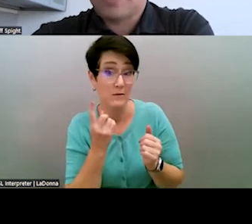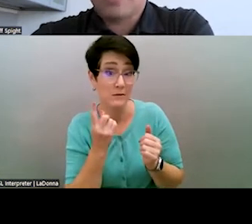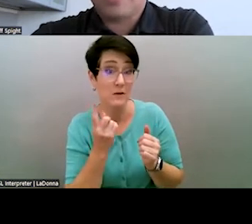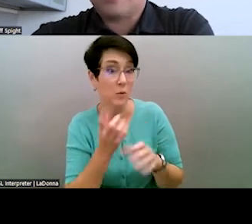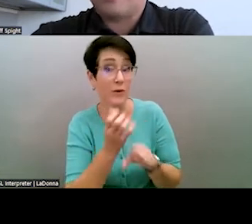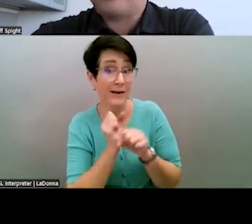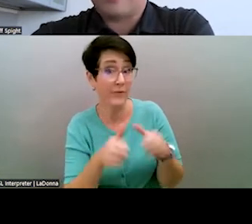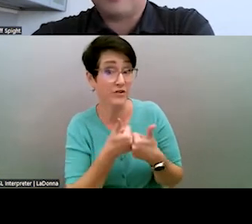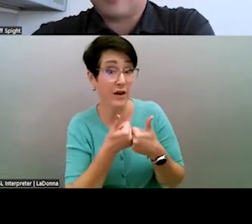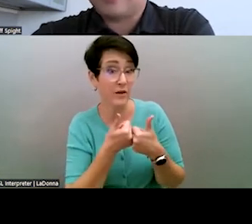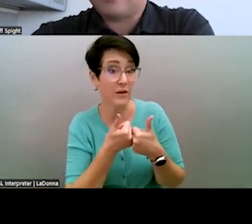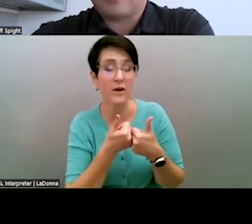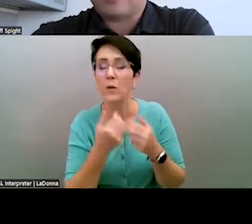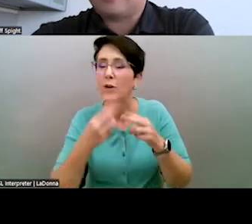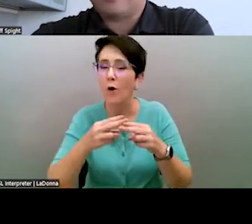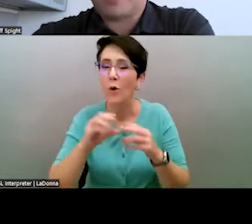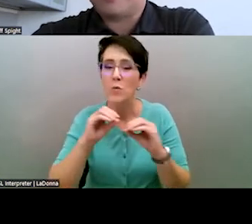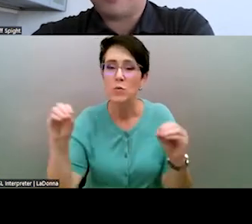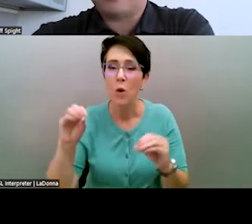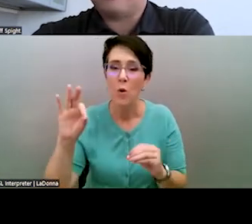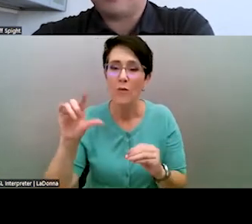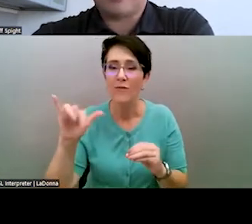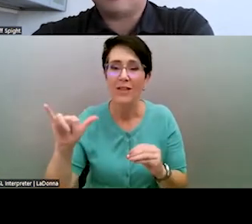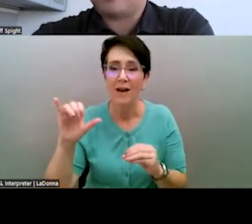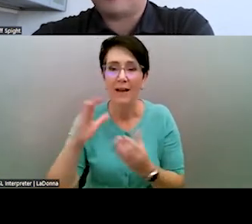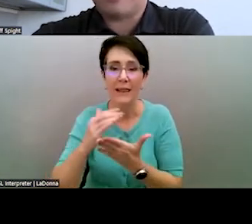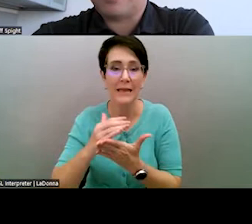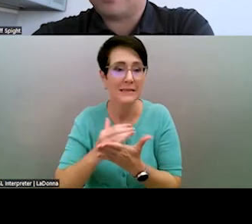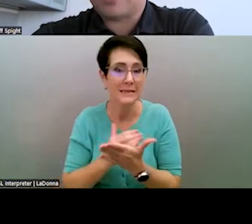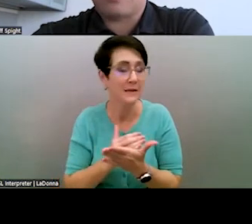WE ARE GETTING NO FLY LIST KIDS, DEPARTMENT OF CHILD SERVICES HAS A TOUGH TIME PLACING ANYWHERE.